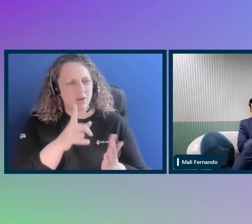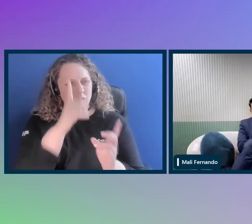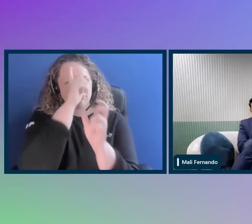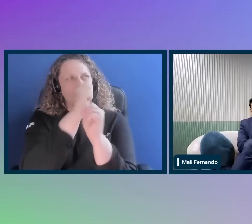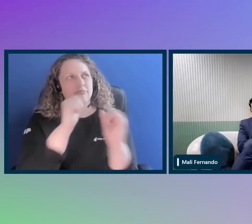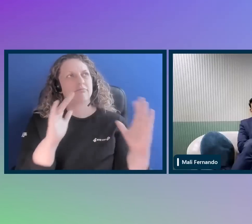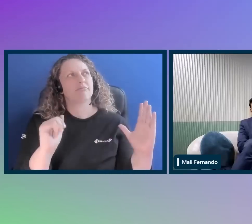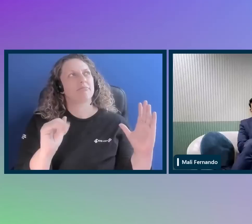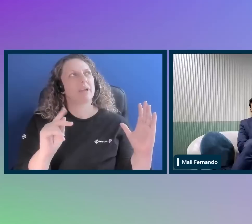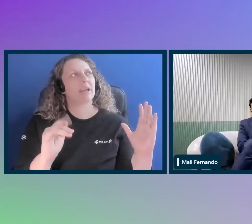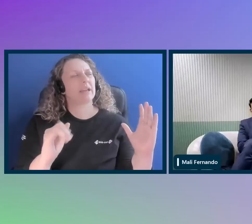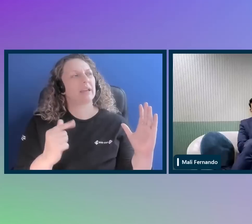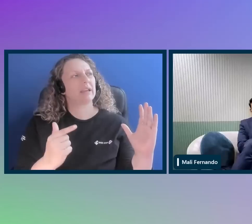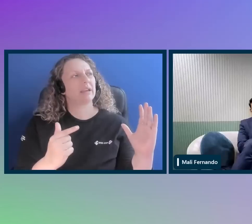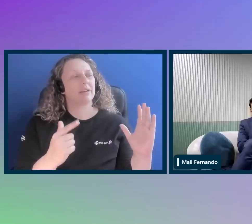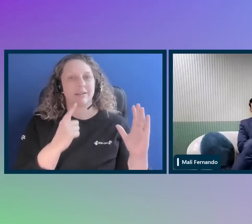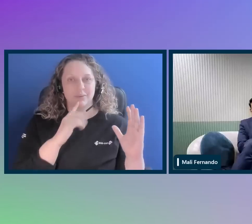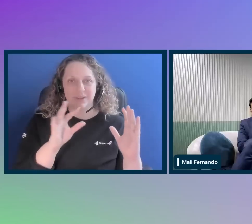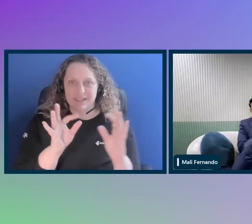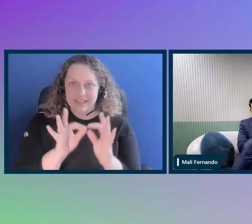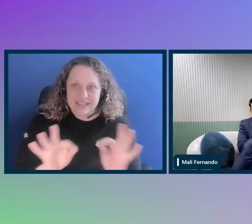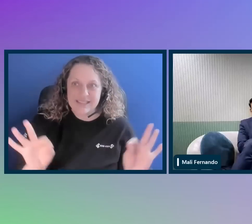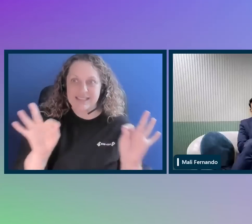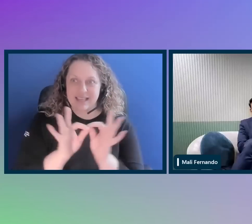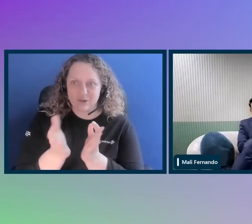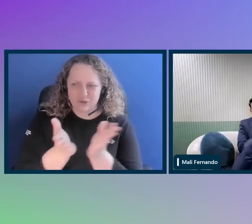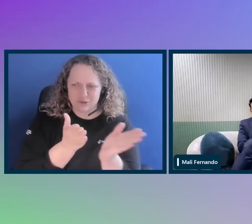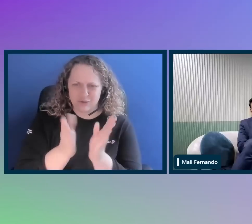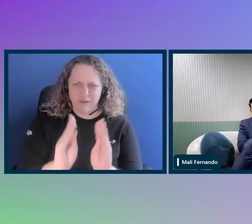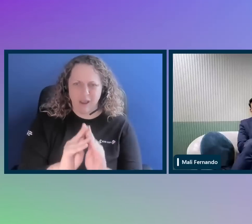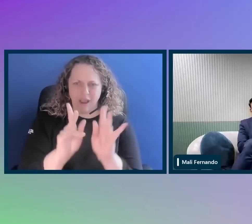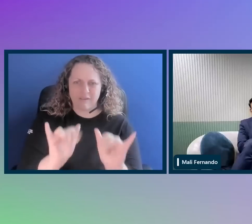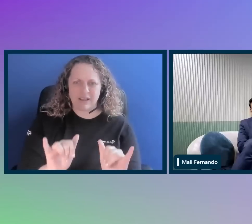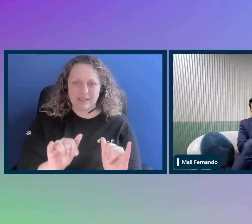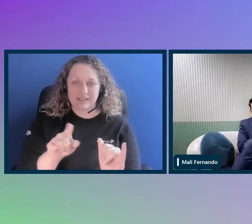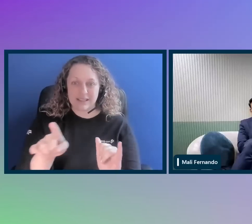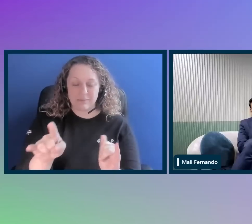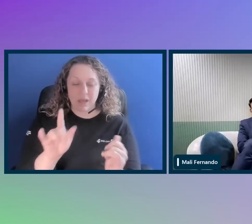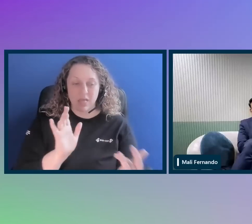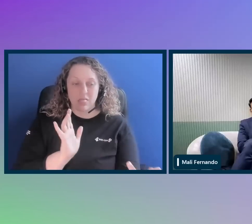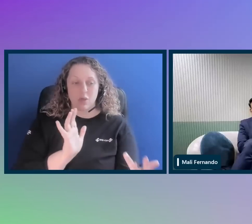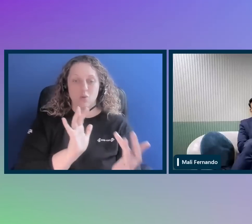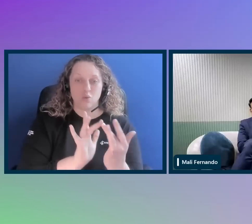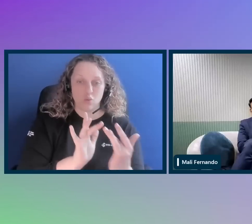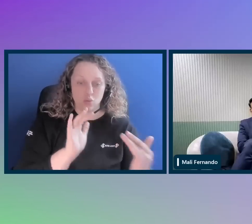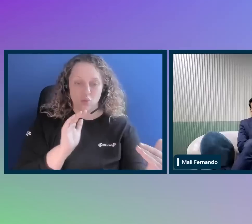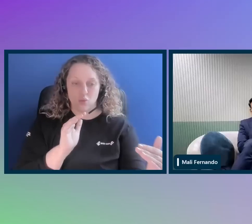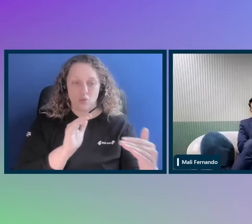it is an essential service, obviously, but the reach that you have across the world,